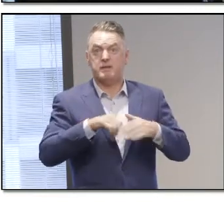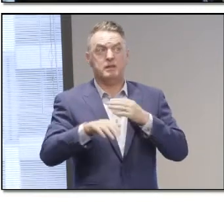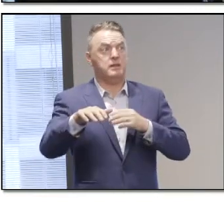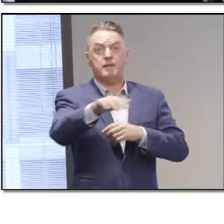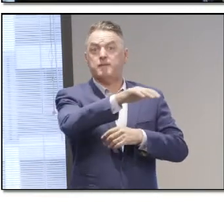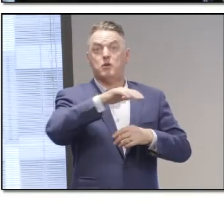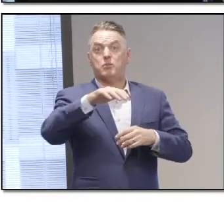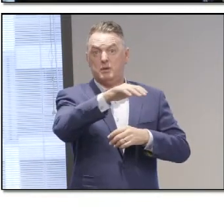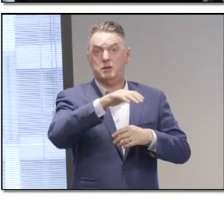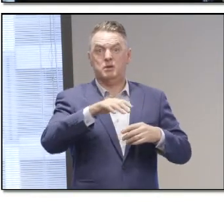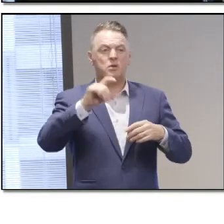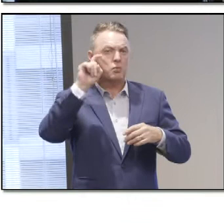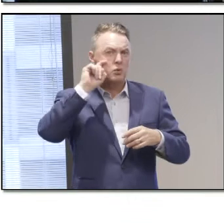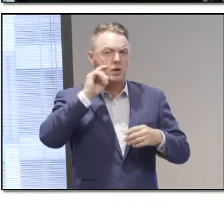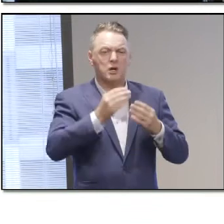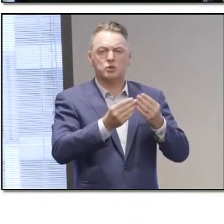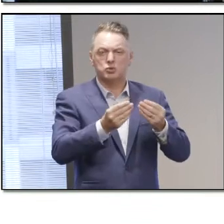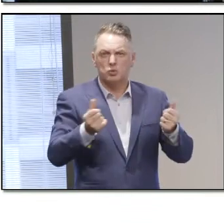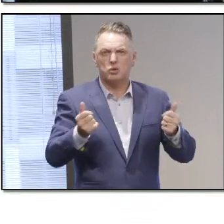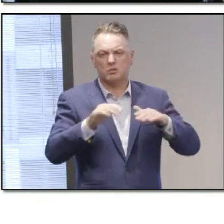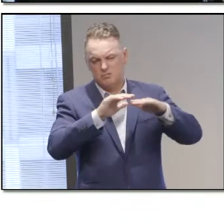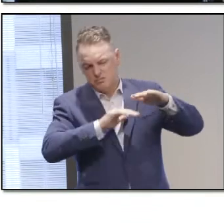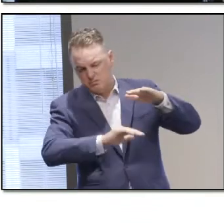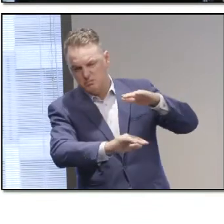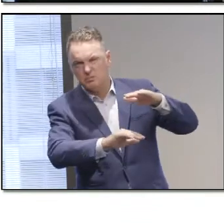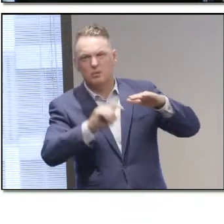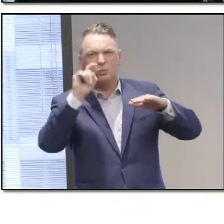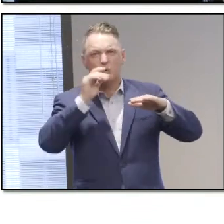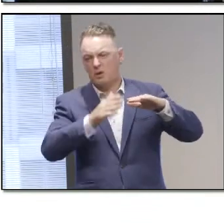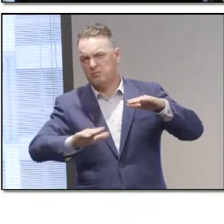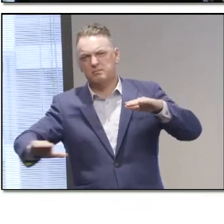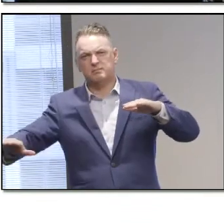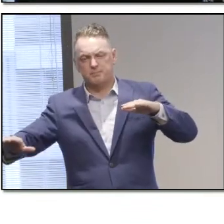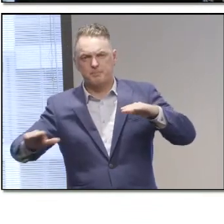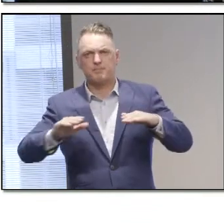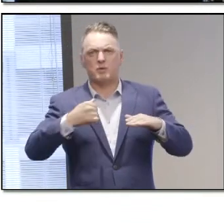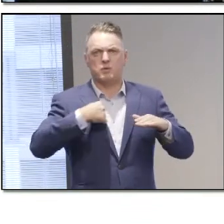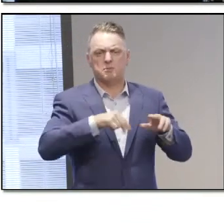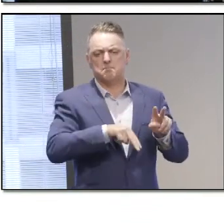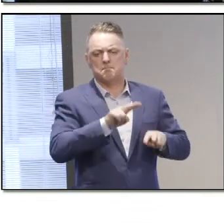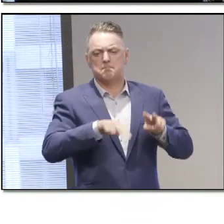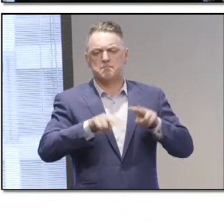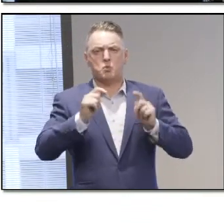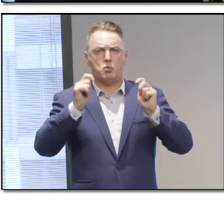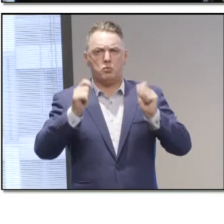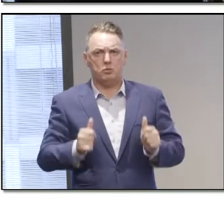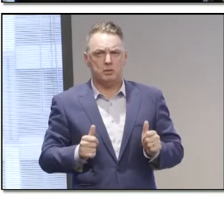in water, soil, sediment, inland waters. We've started to do some preliminary testing for the